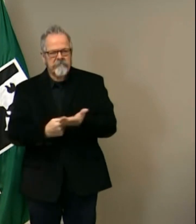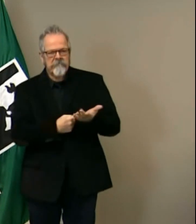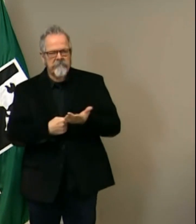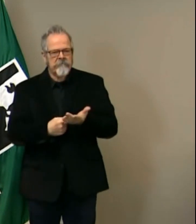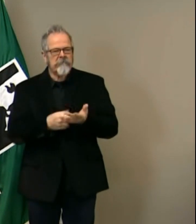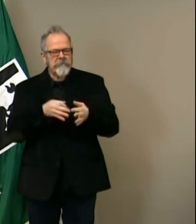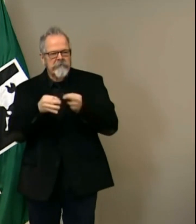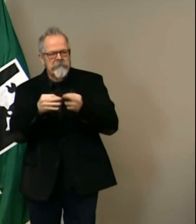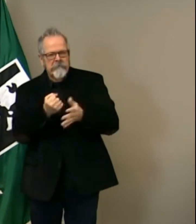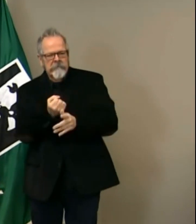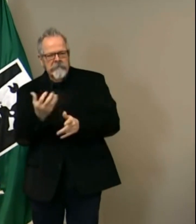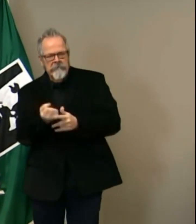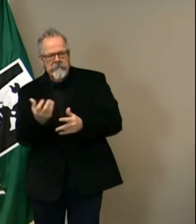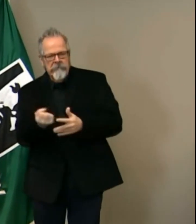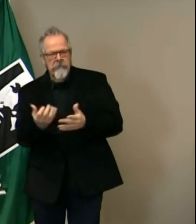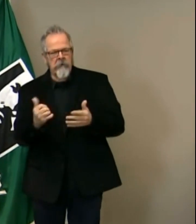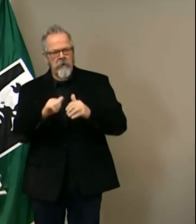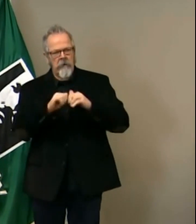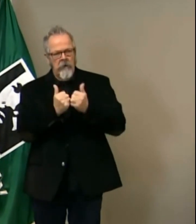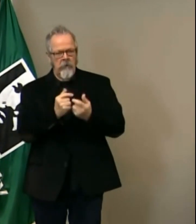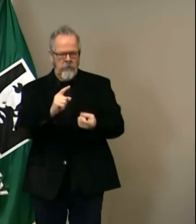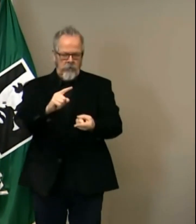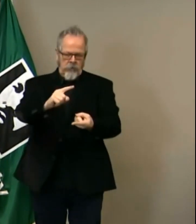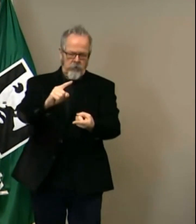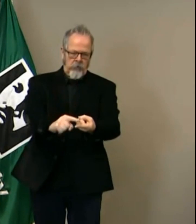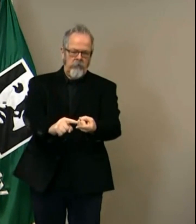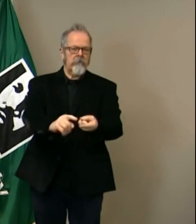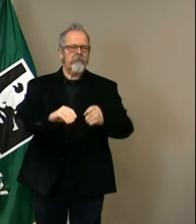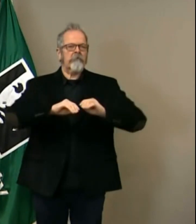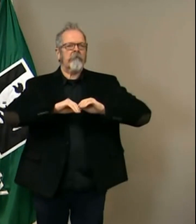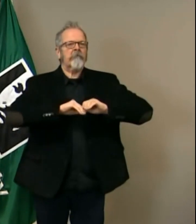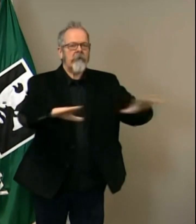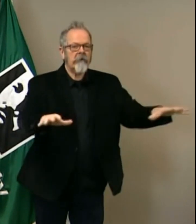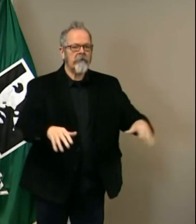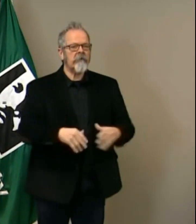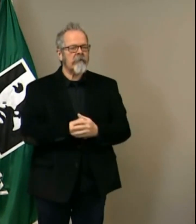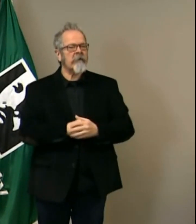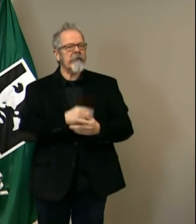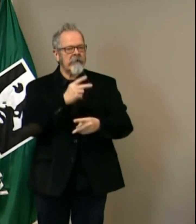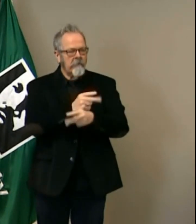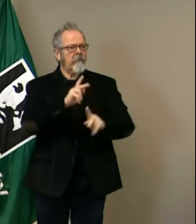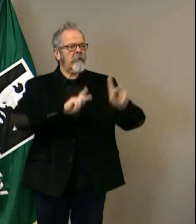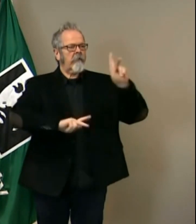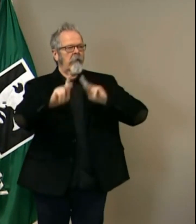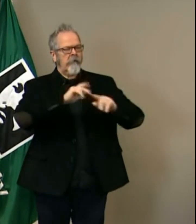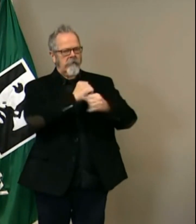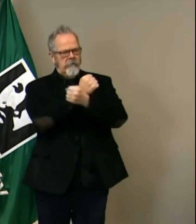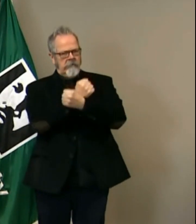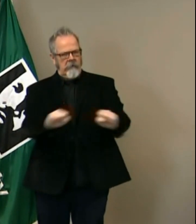Executive Dow Constantine Washington State governor jay Inslee Snohomish